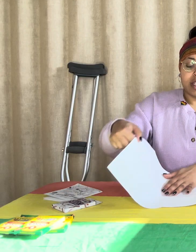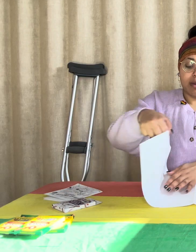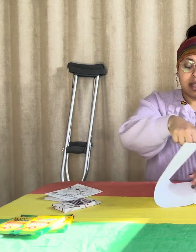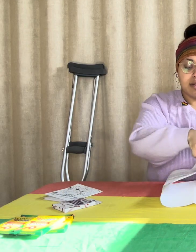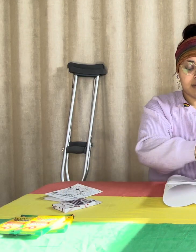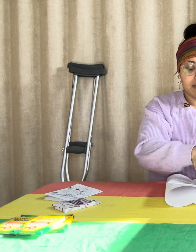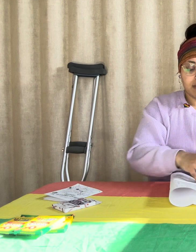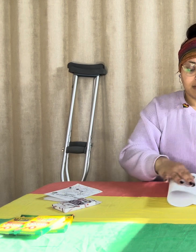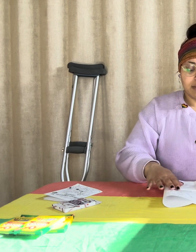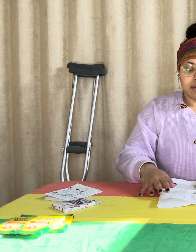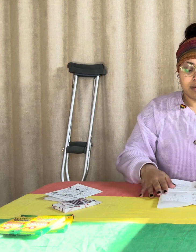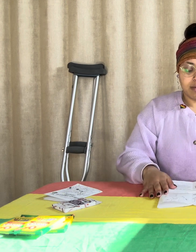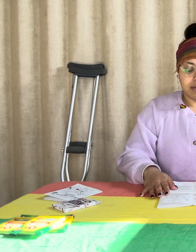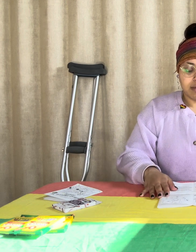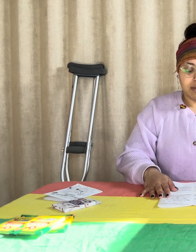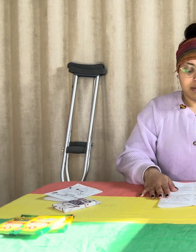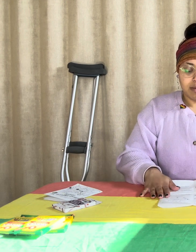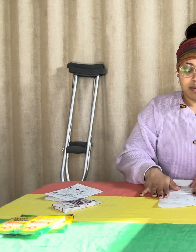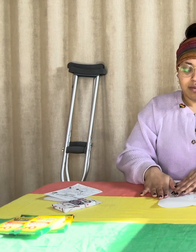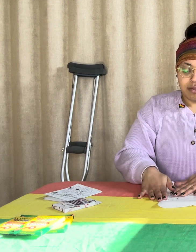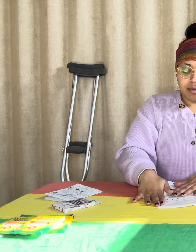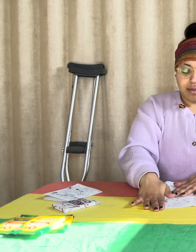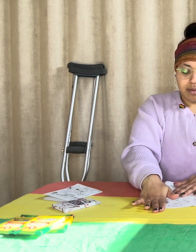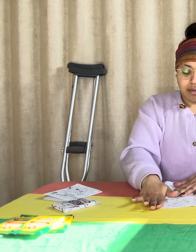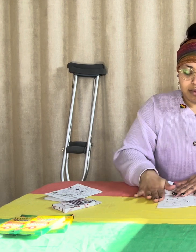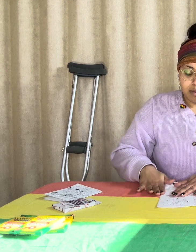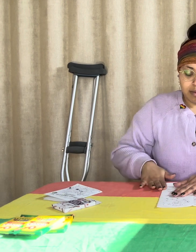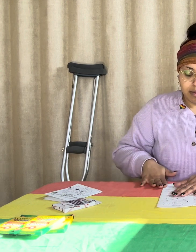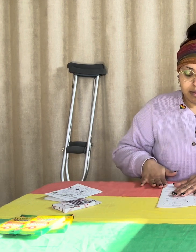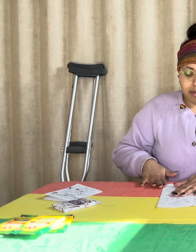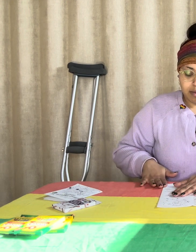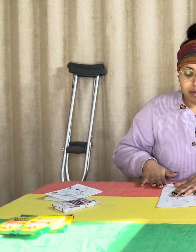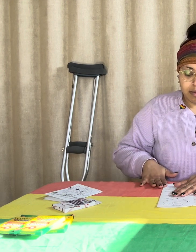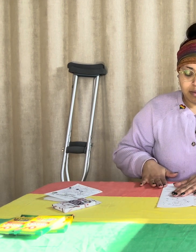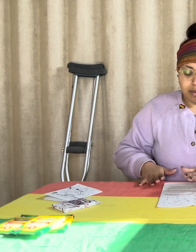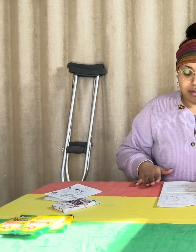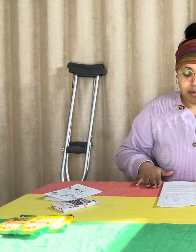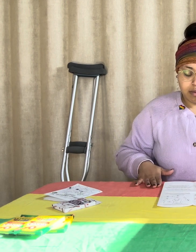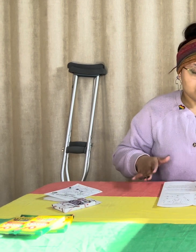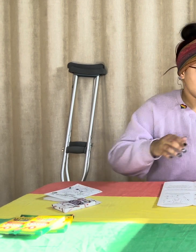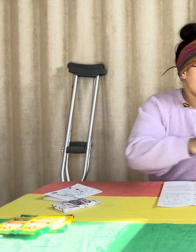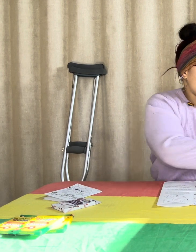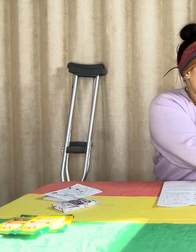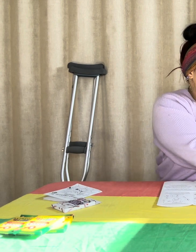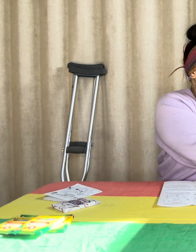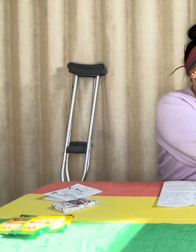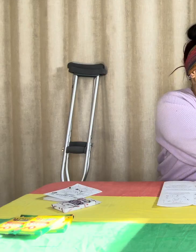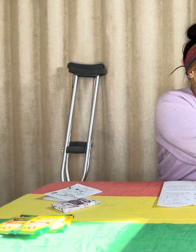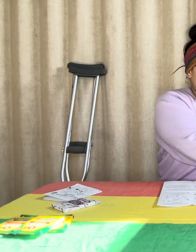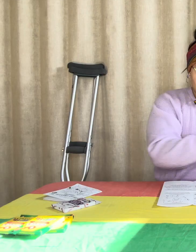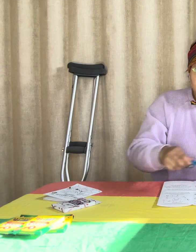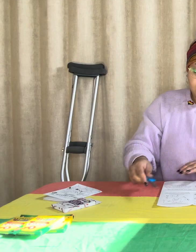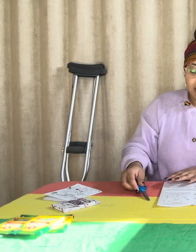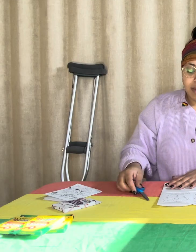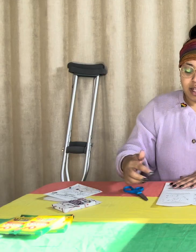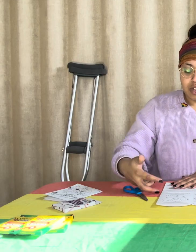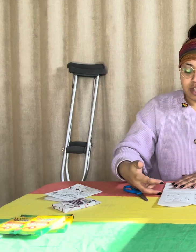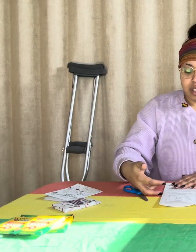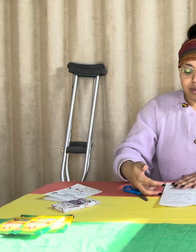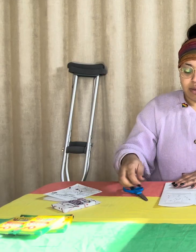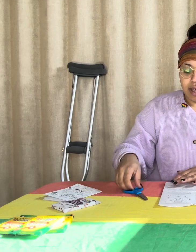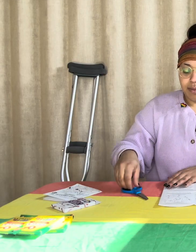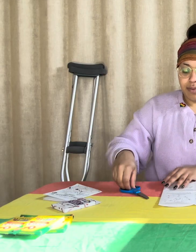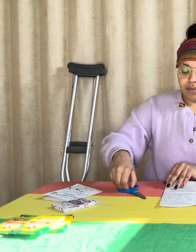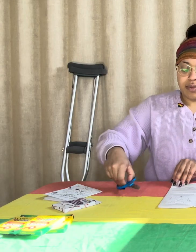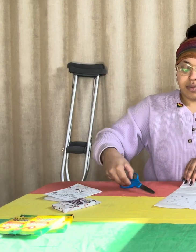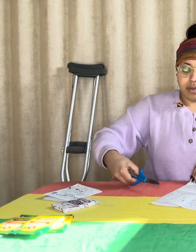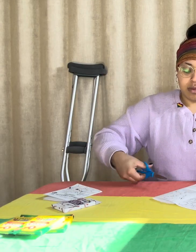This way. And then this way, and then it's just this way, right? BARB: Fold and cut from the,